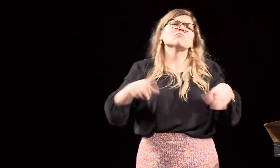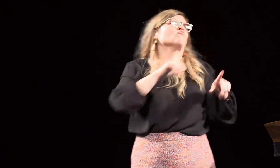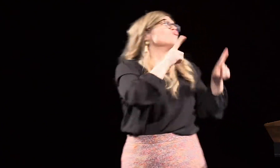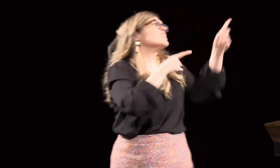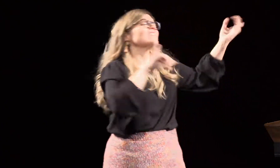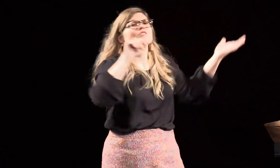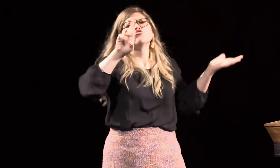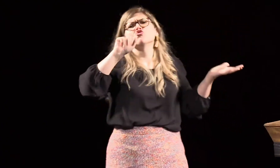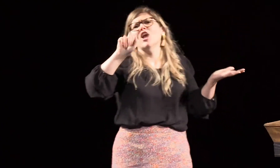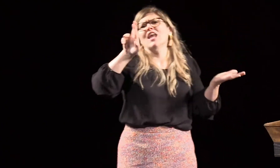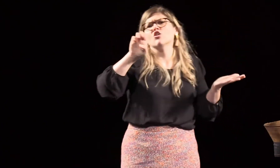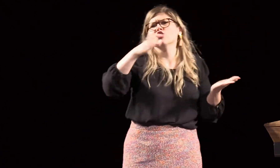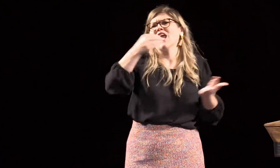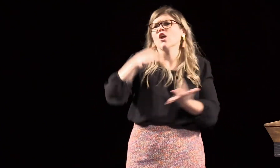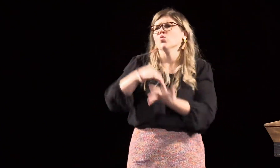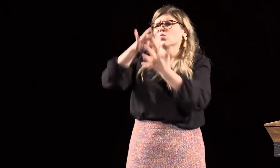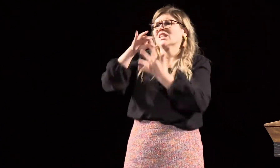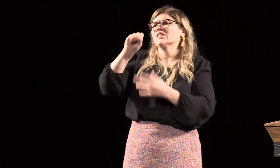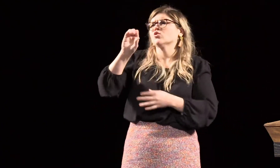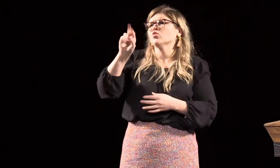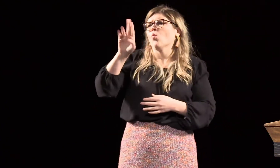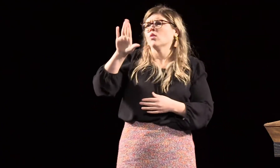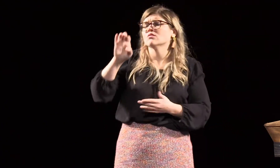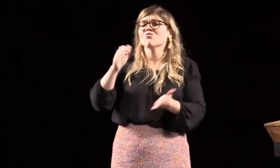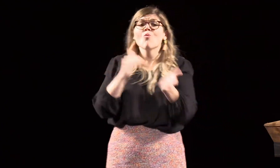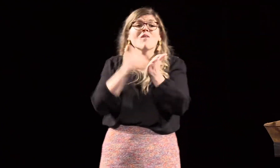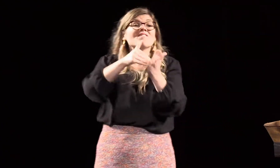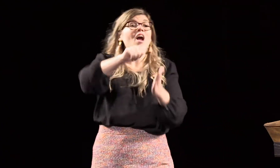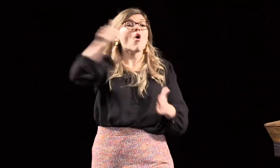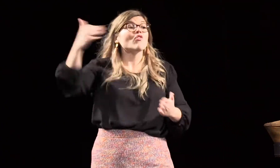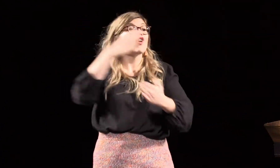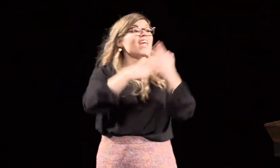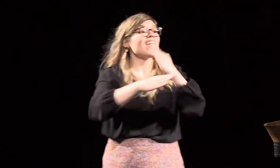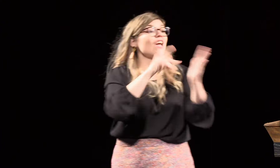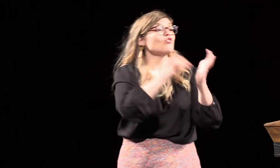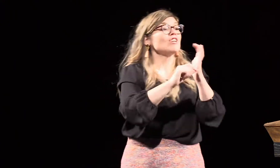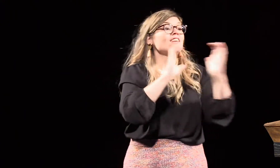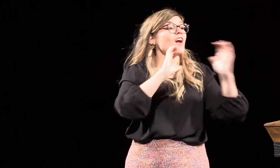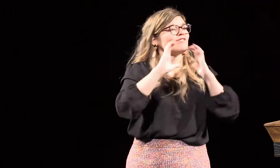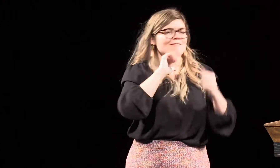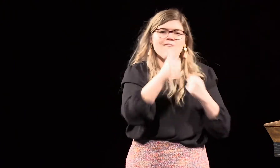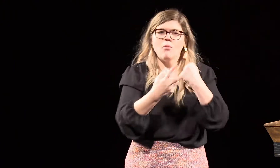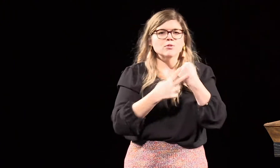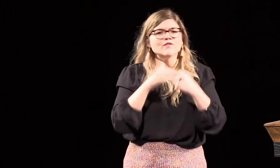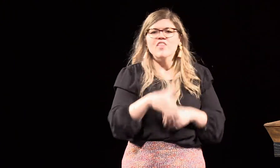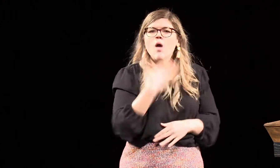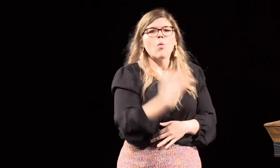This occurred over a time period from September to December.